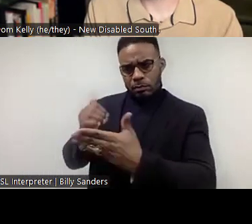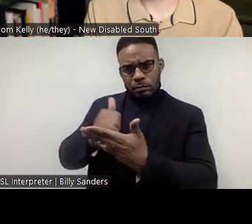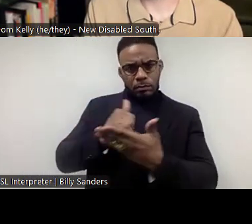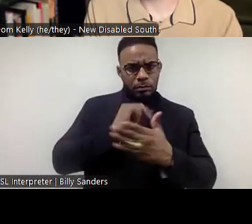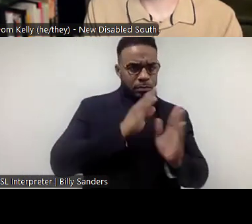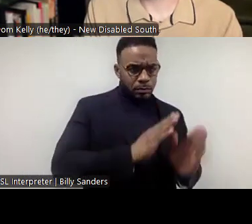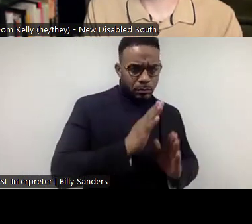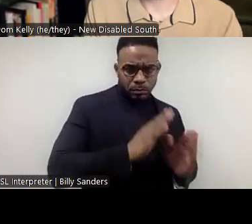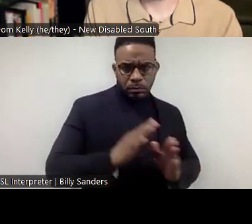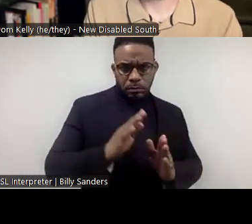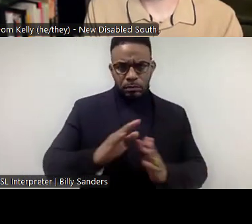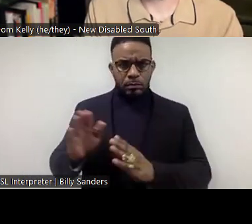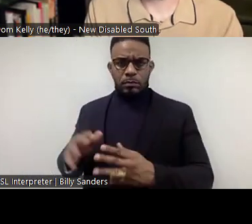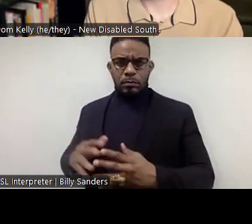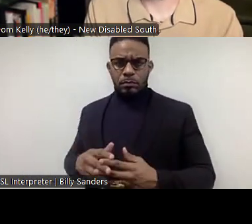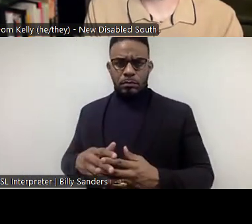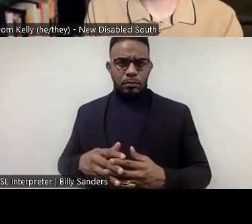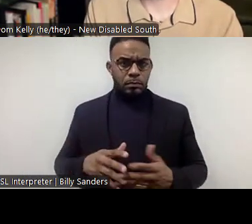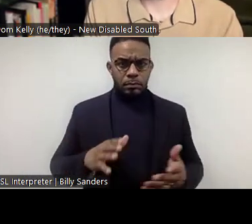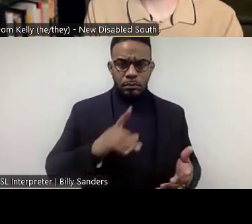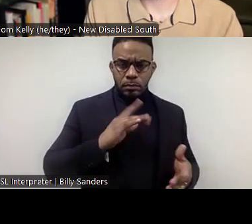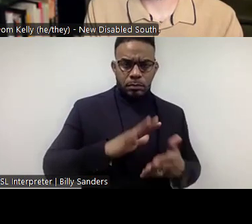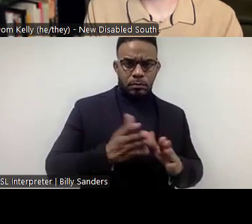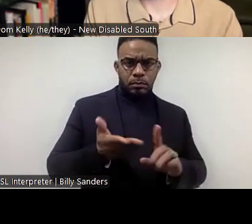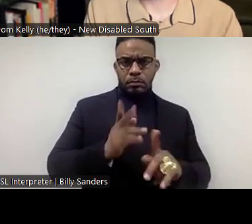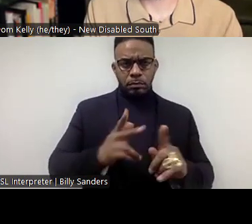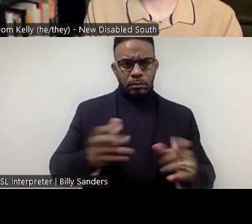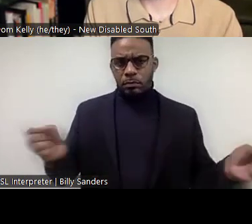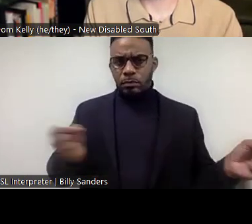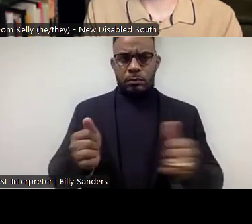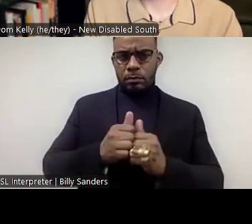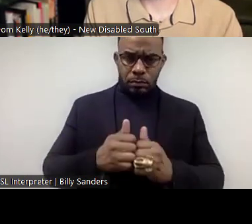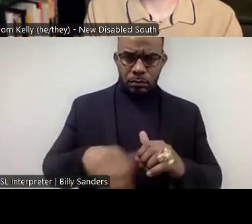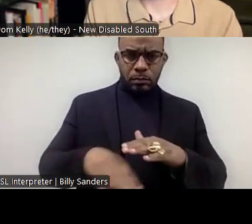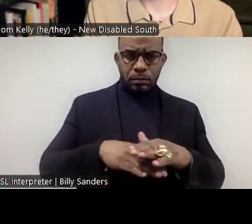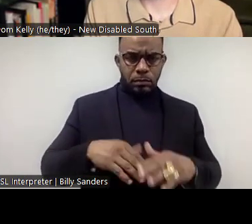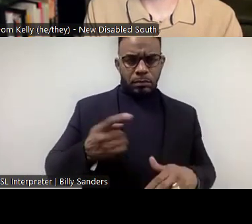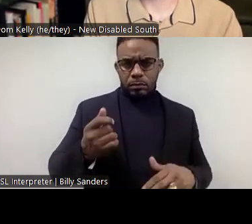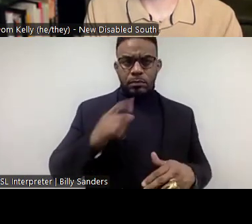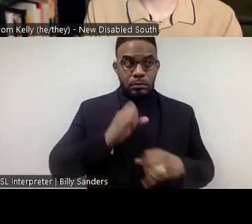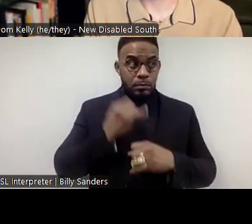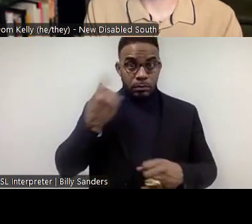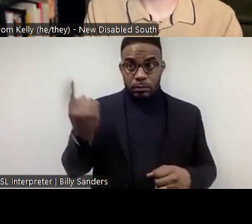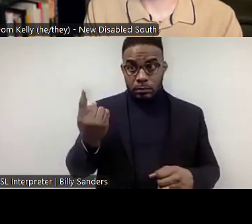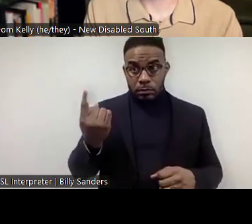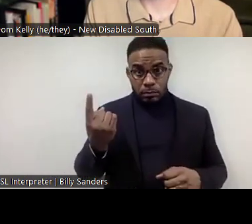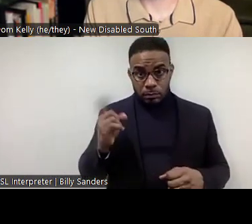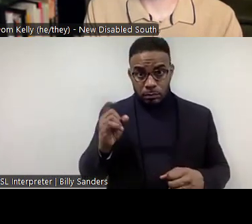social media stuff. There's a lot of mutual aid. Mutual aid is organizing. And it is getting people together to